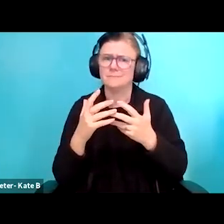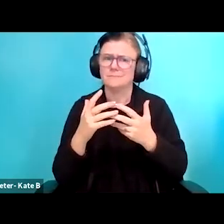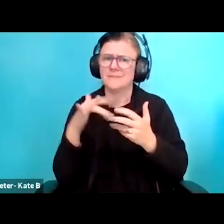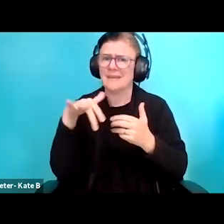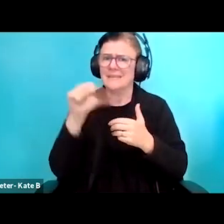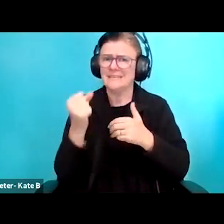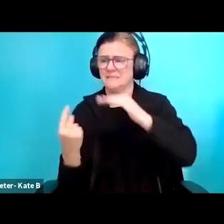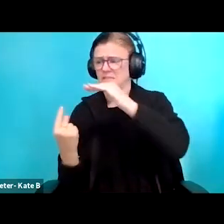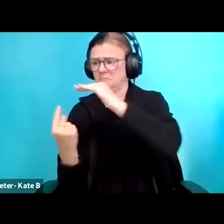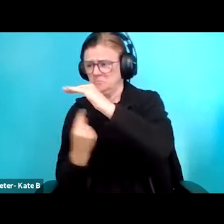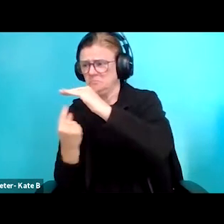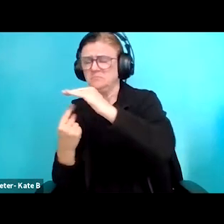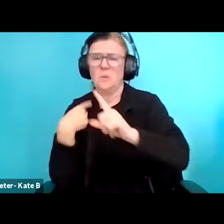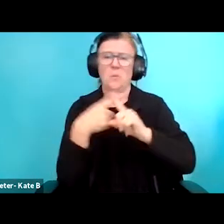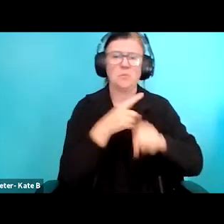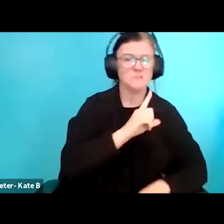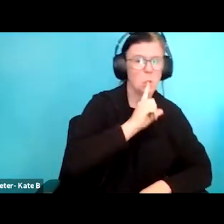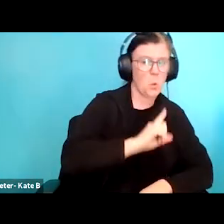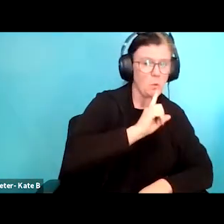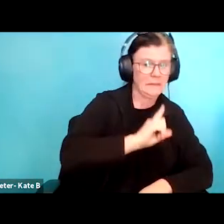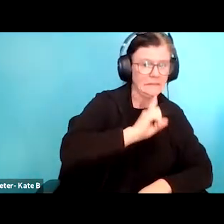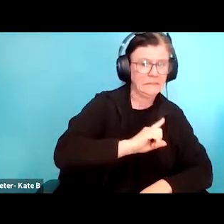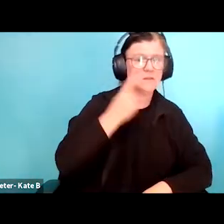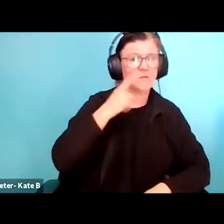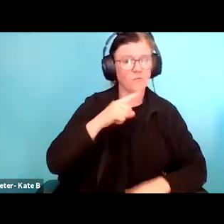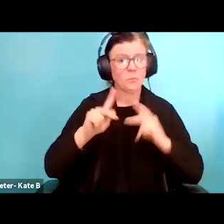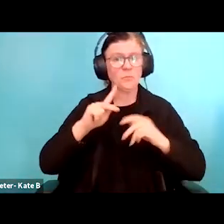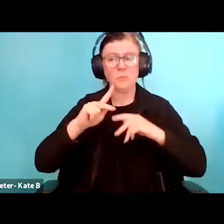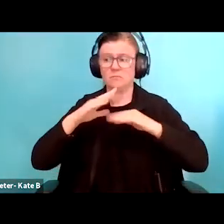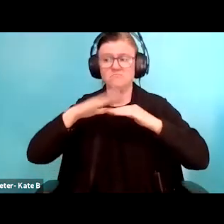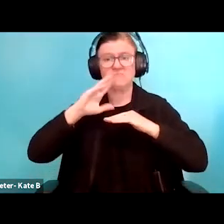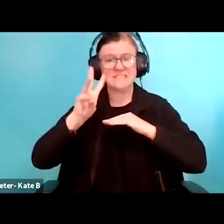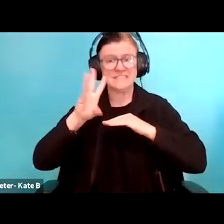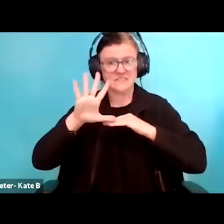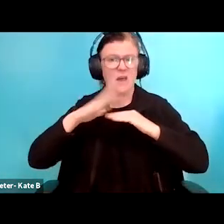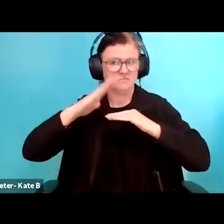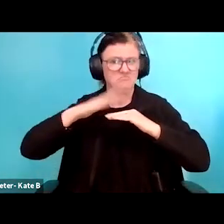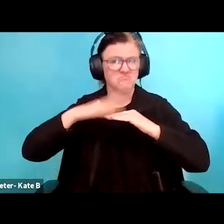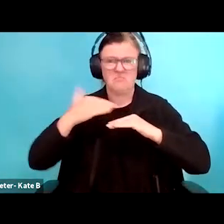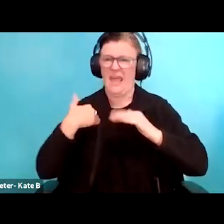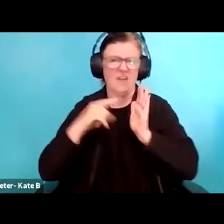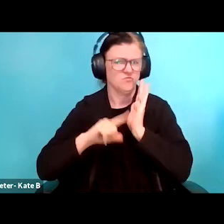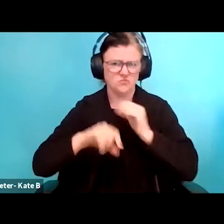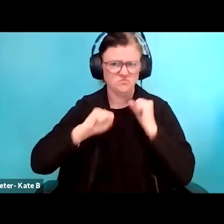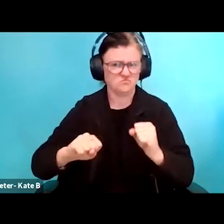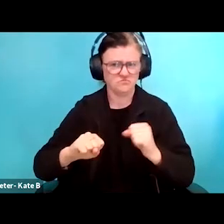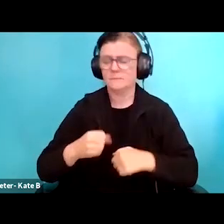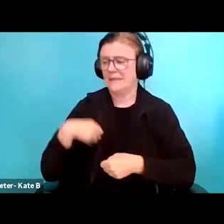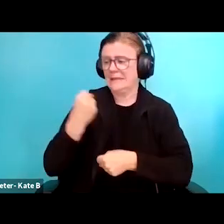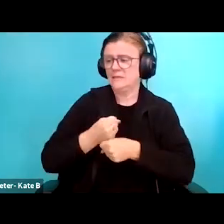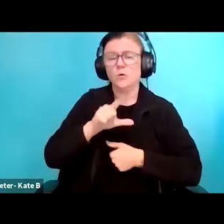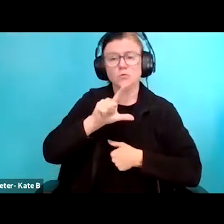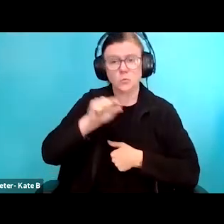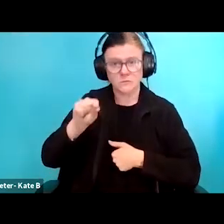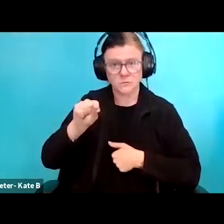and loneliness among older adults 65 years of age and older. In 2020, the National Academies